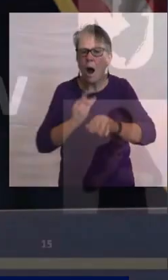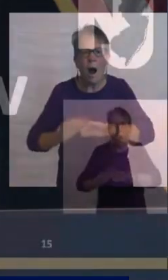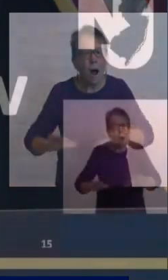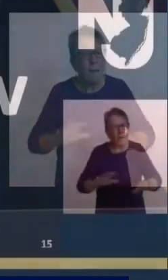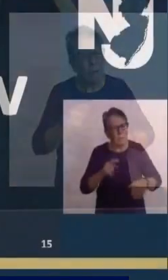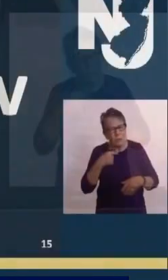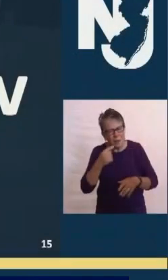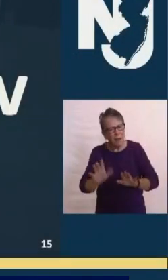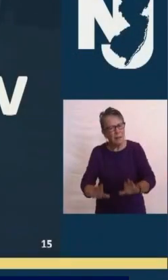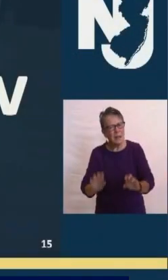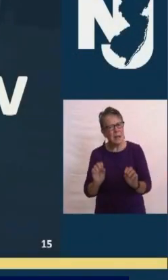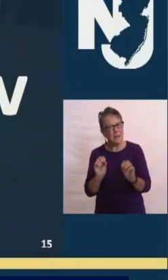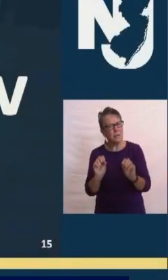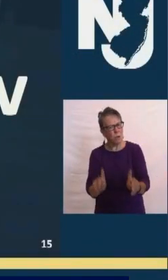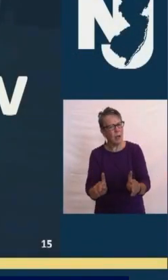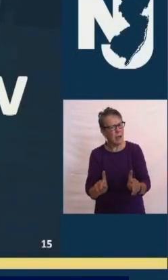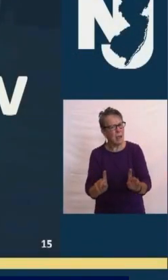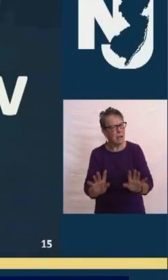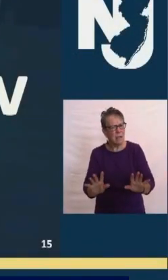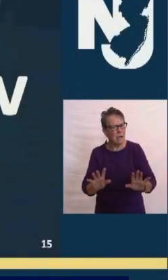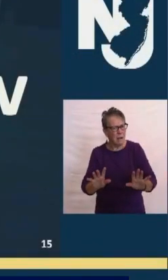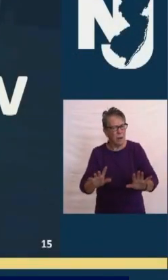OUTBREAKS OF MORE THAN 200 TOTAL